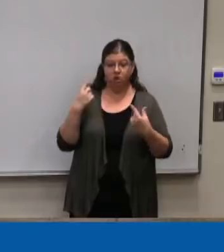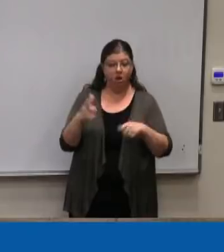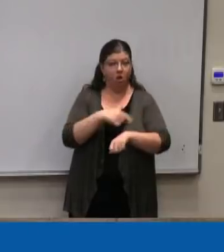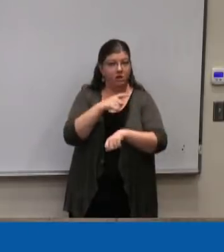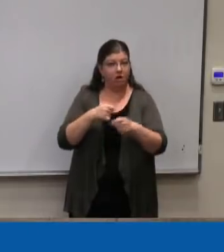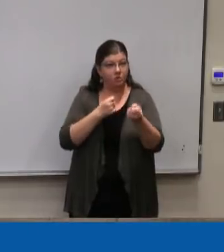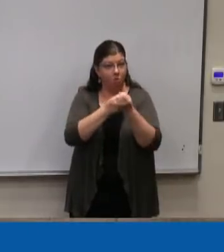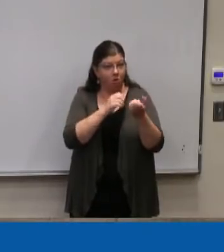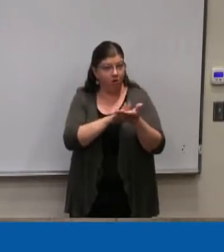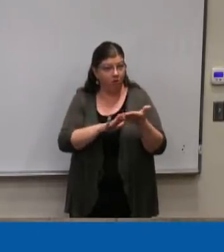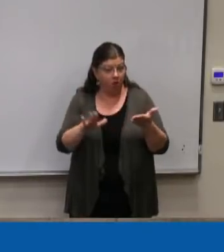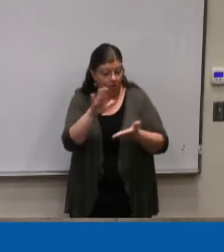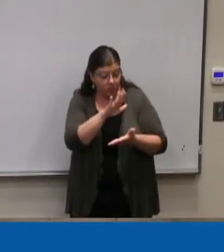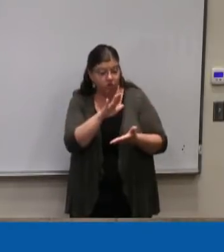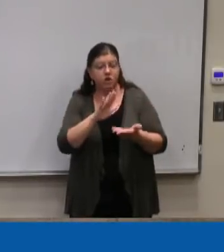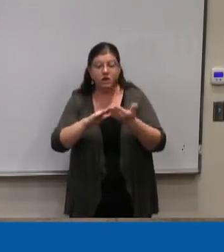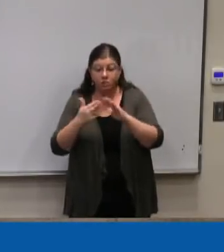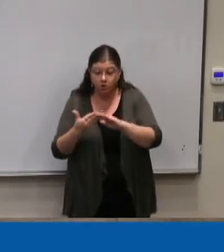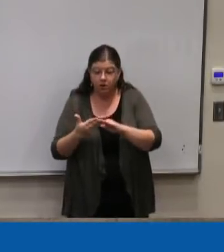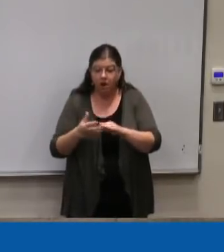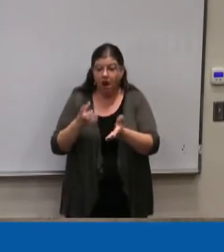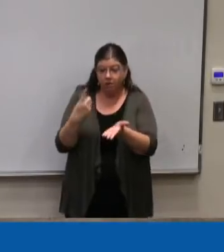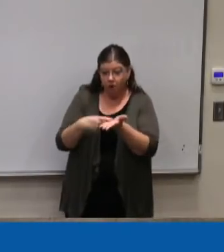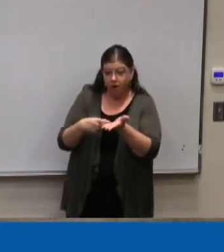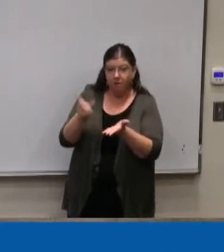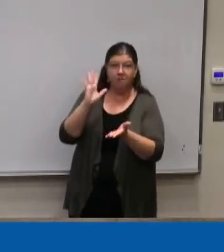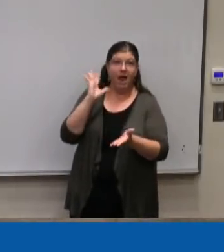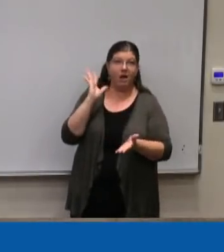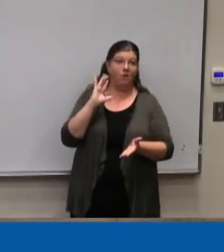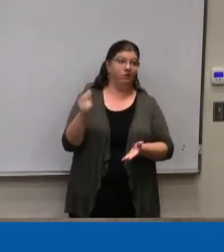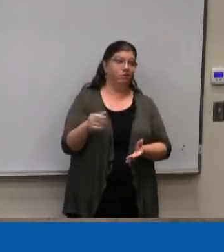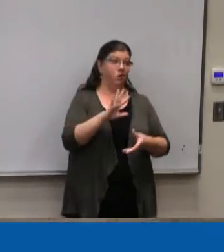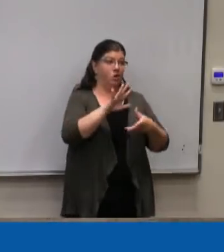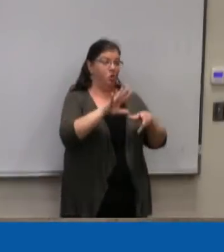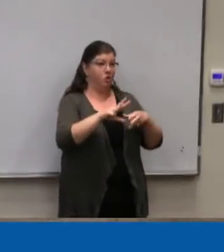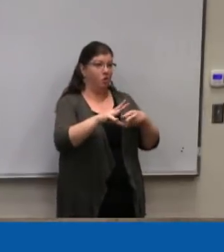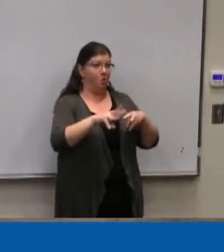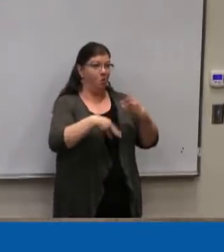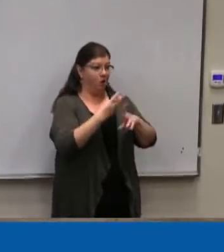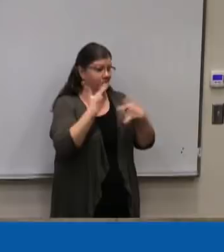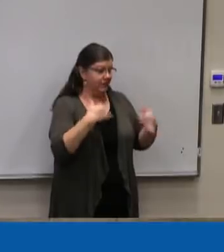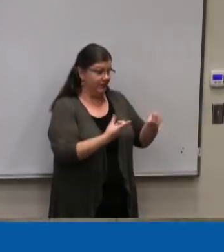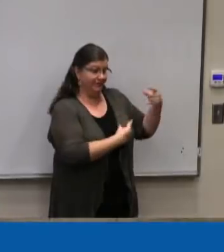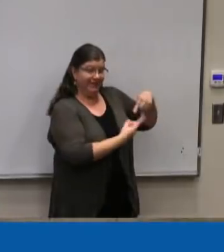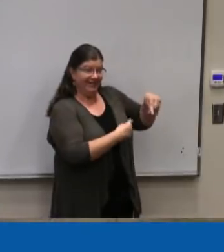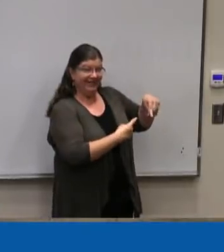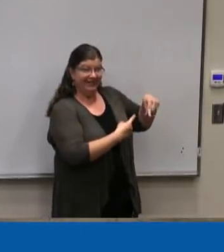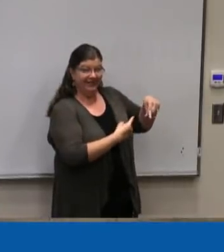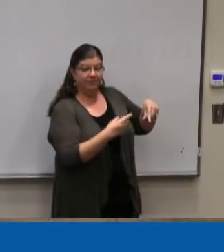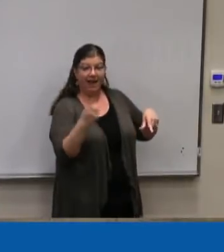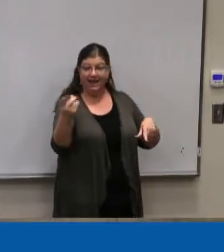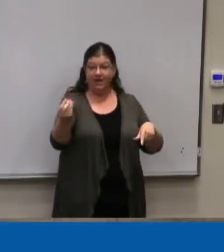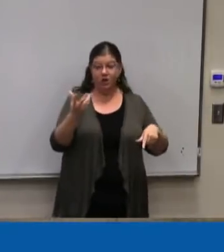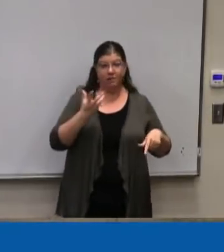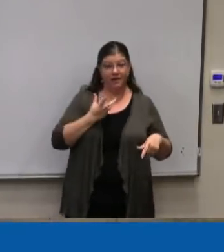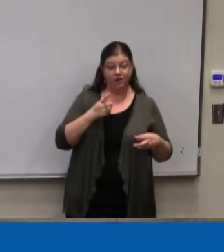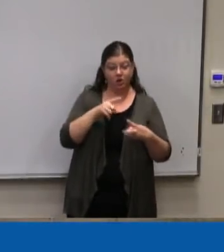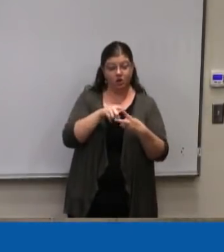I talked to him back when the world was still spinning and he, he said to me, ?there's two institutions